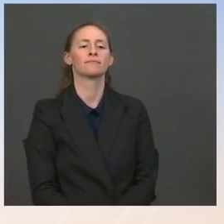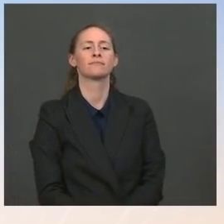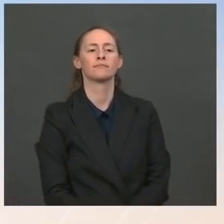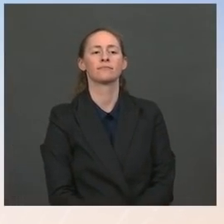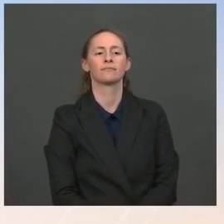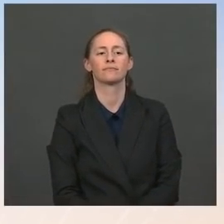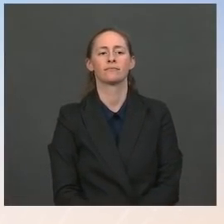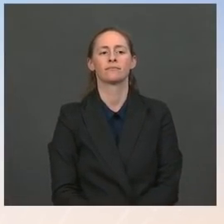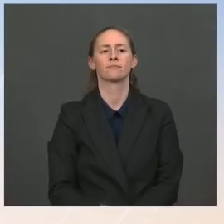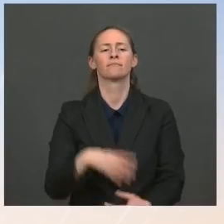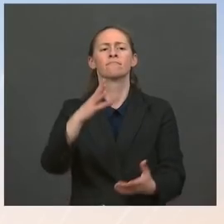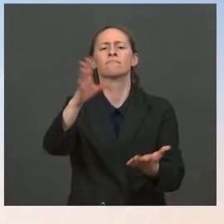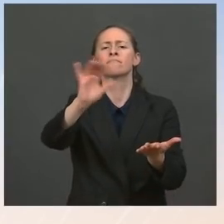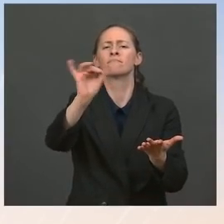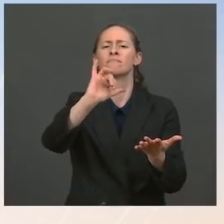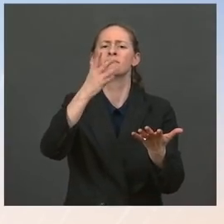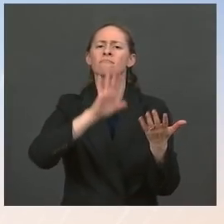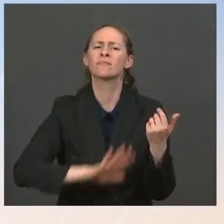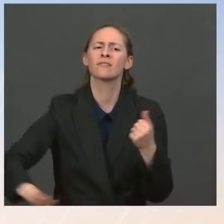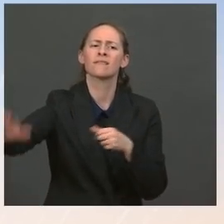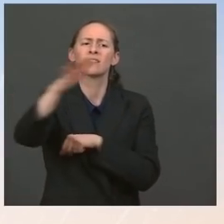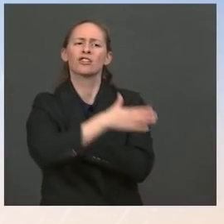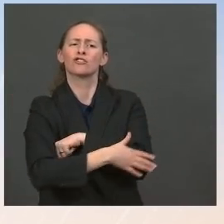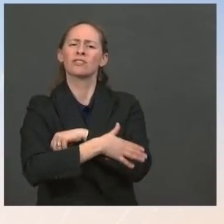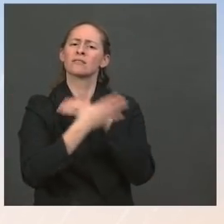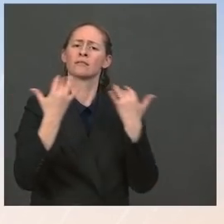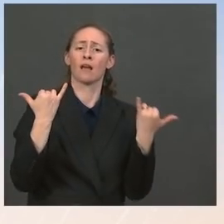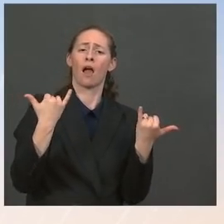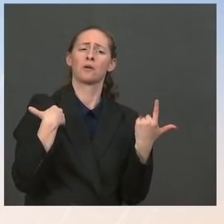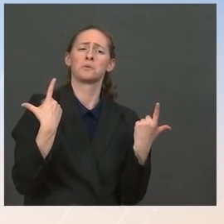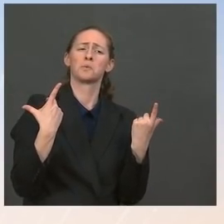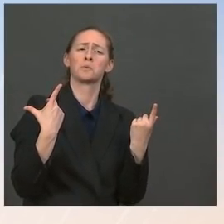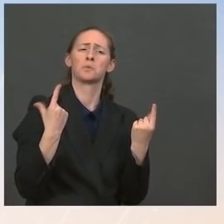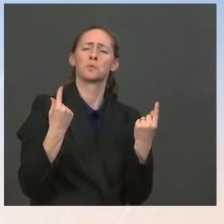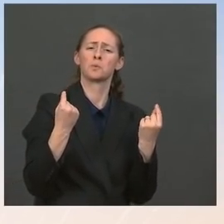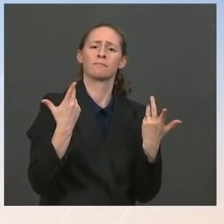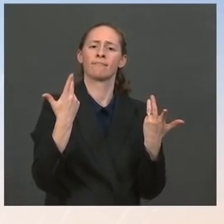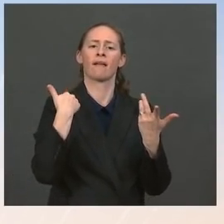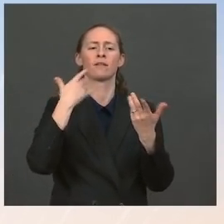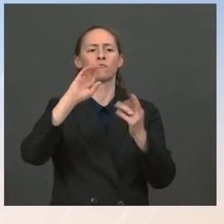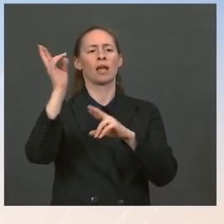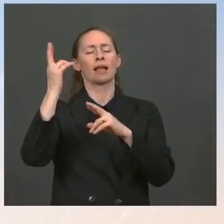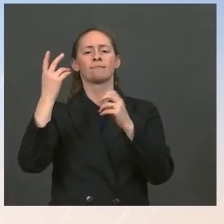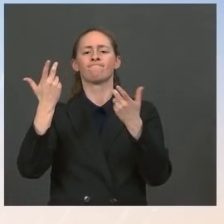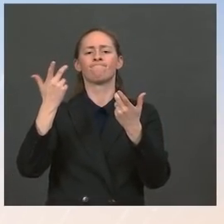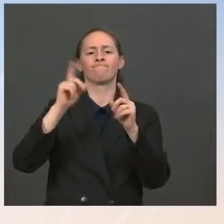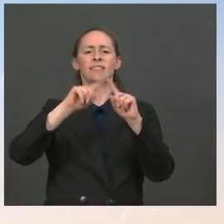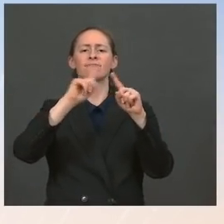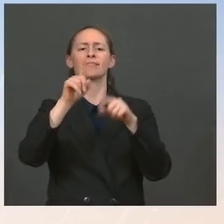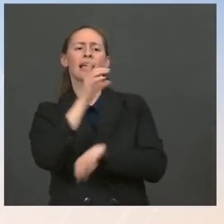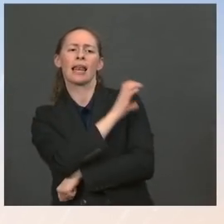across the country to set up school-located vaccine clinics by using their American Rescue Plan funds